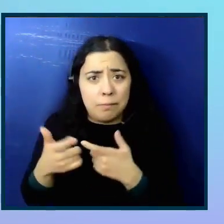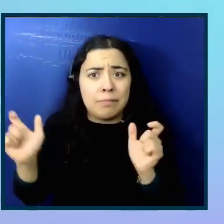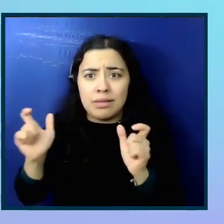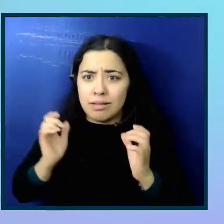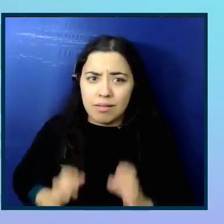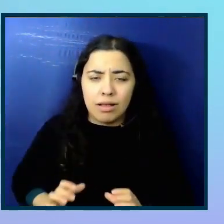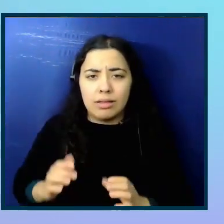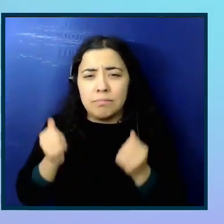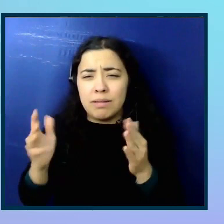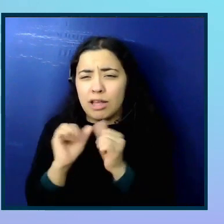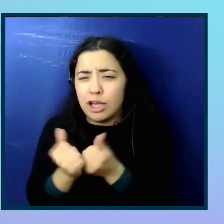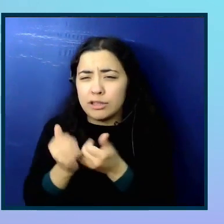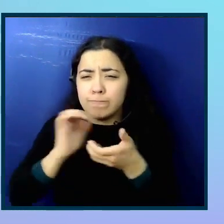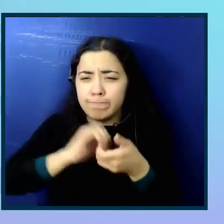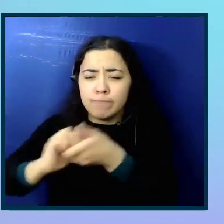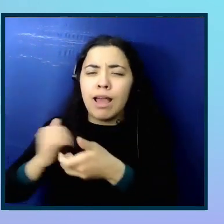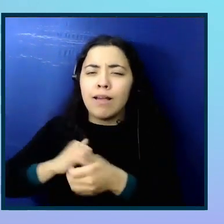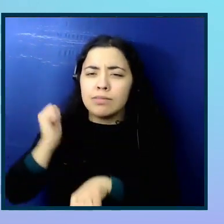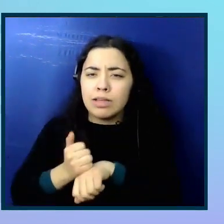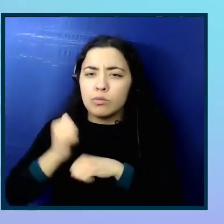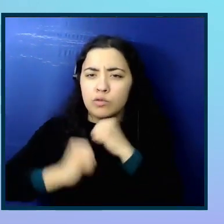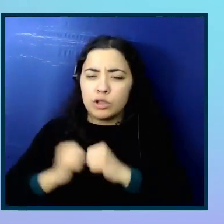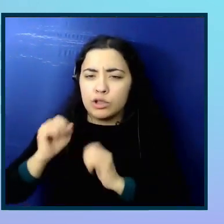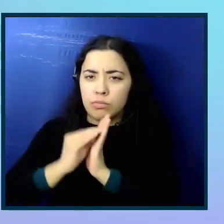having a structured documentation in the way that we do.